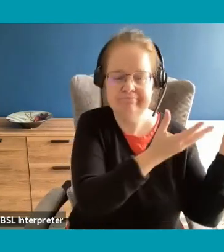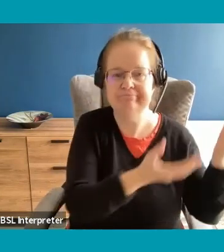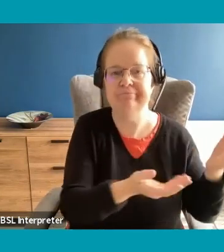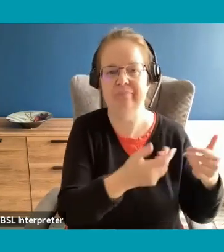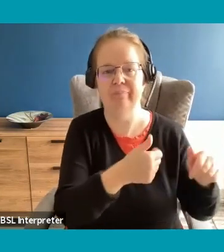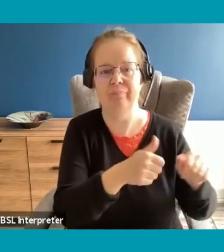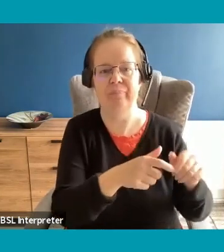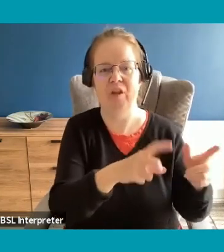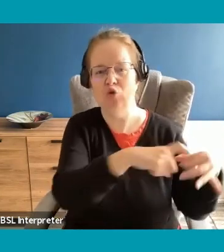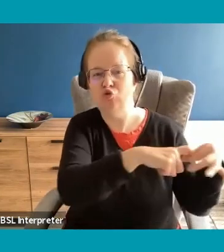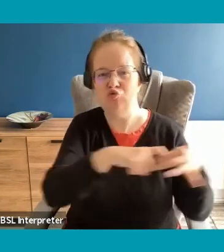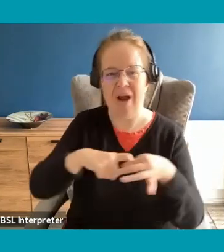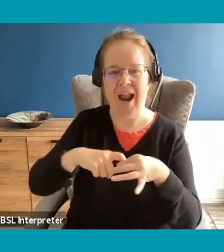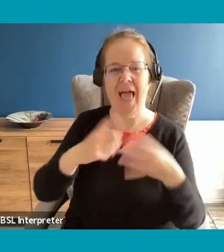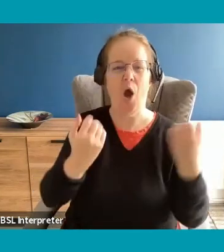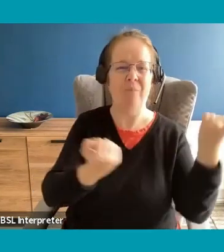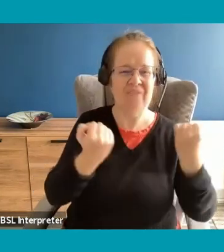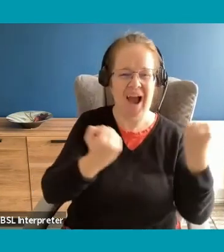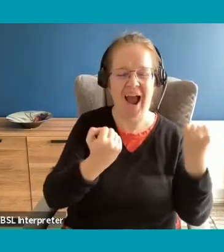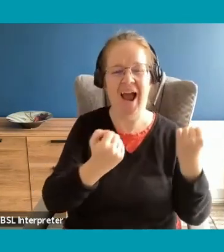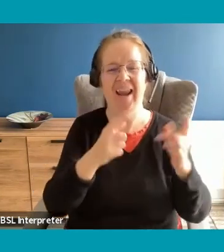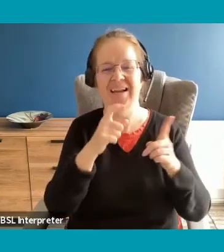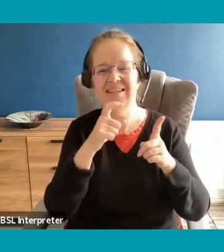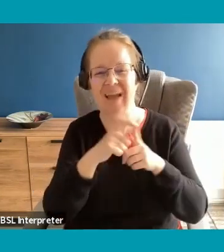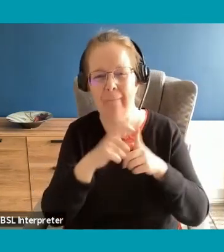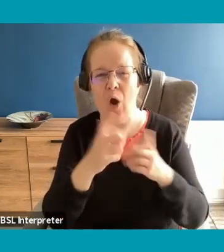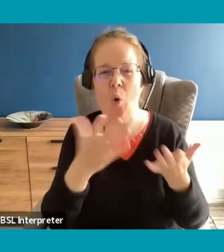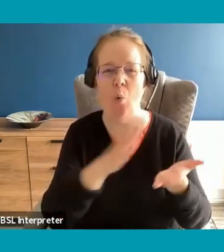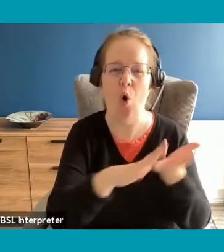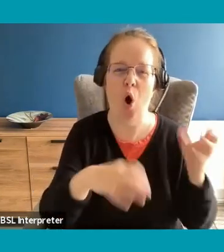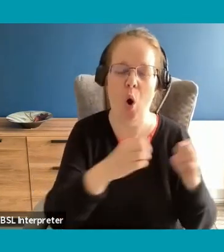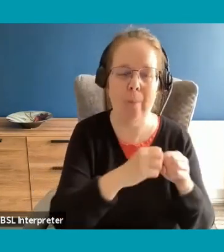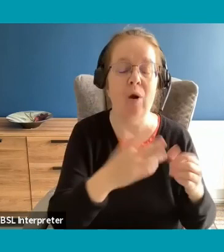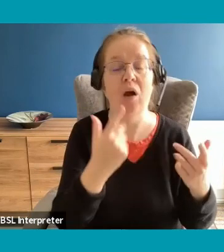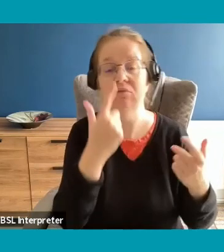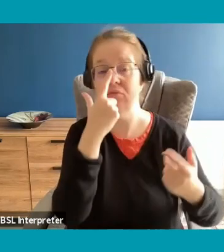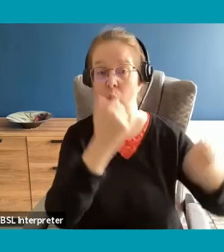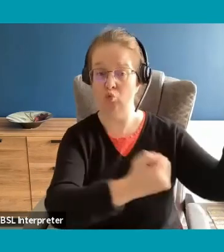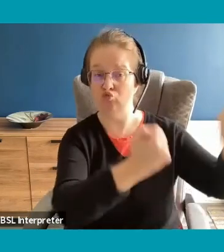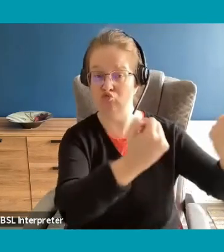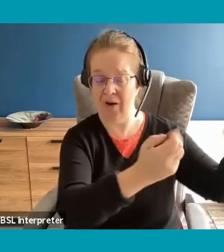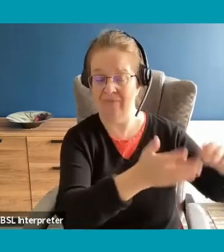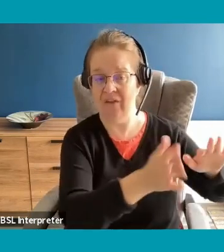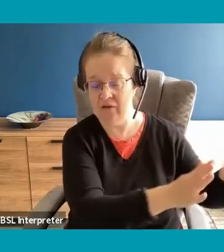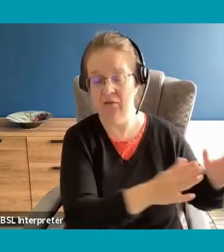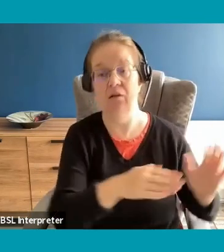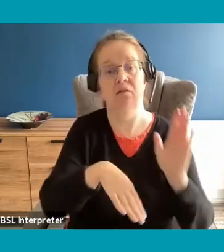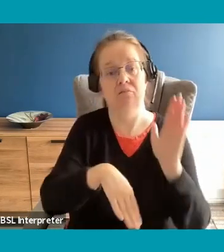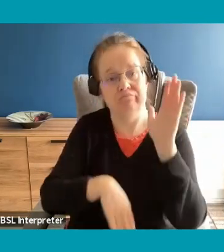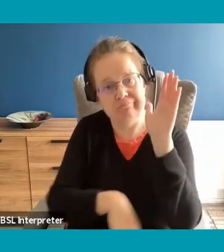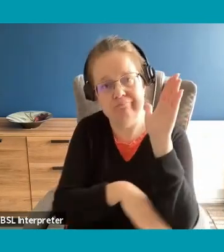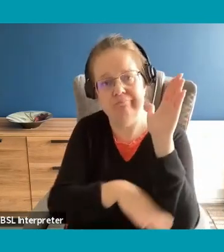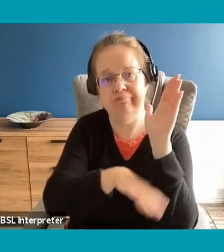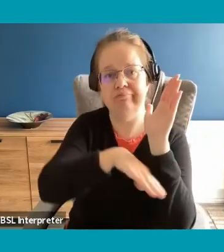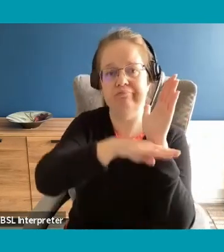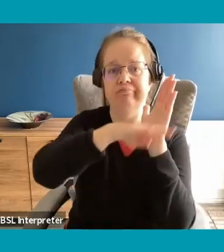a depos or our hubs. You know we have driver opportunities right the way. Up to kind of, you know, potentially up to Steve's level